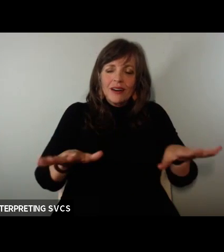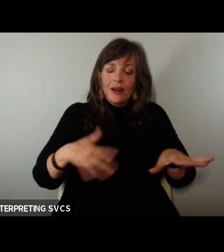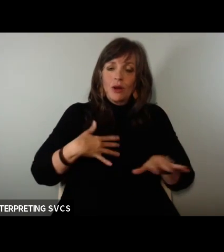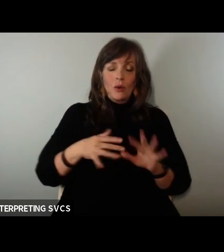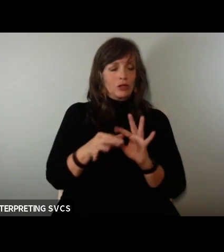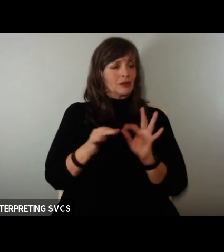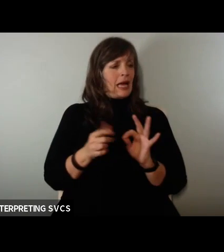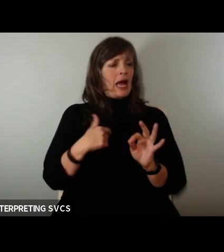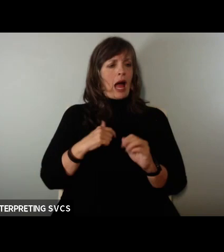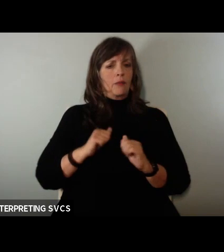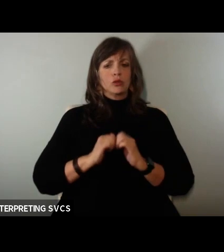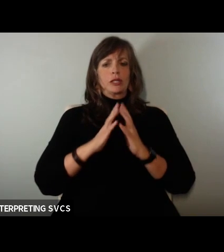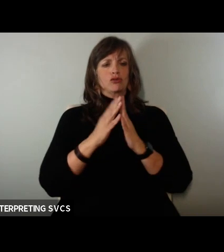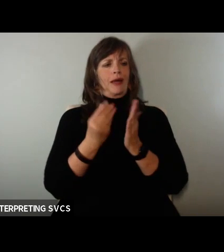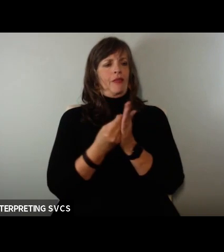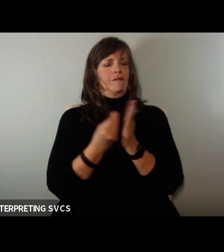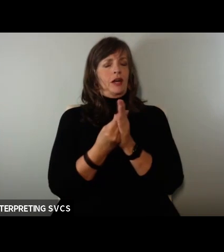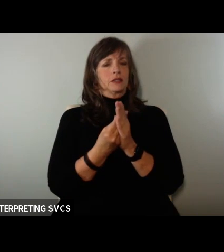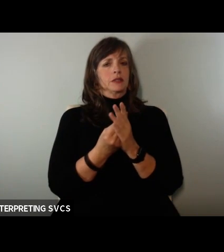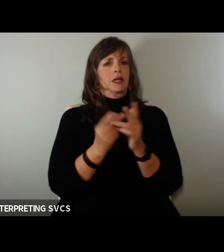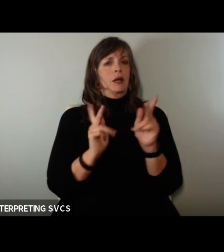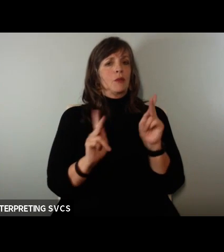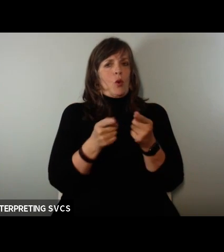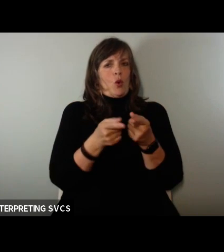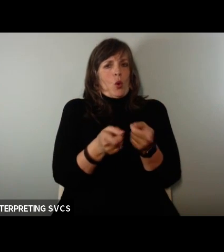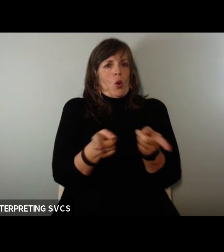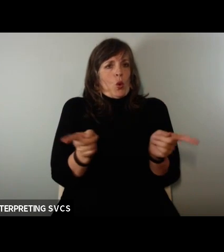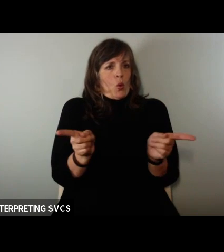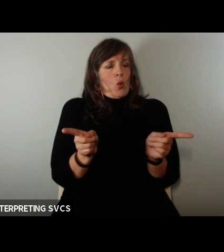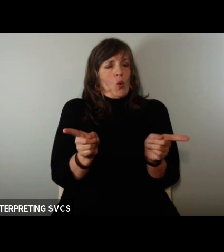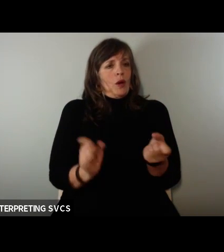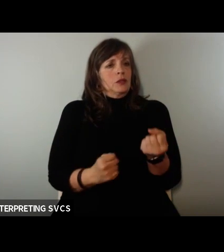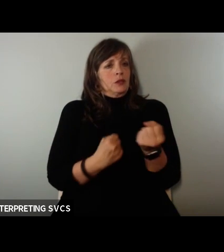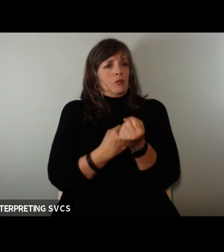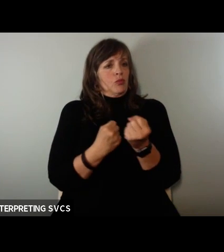then people who support the arts